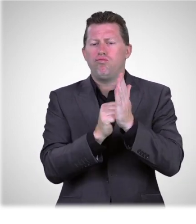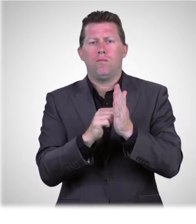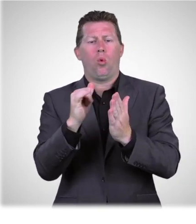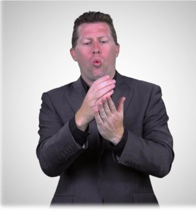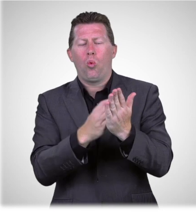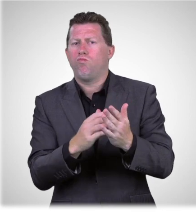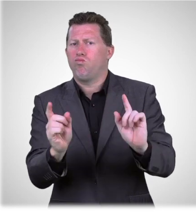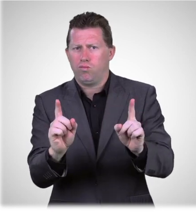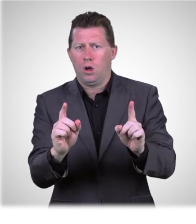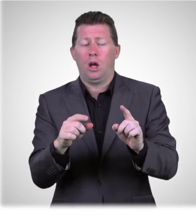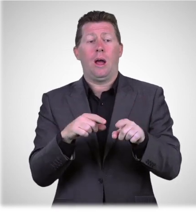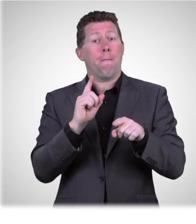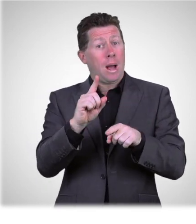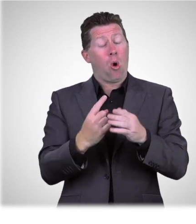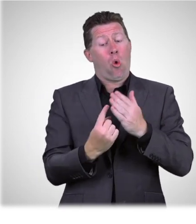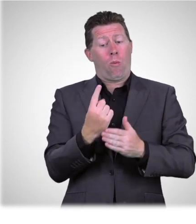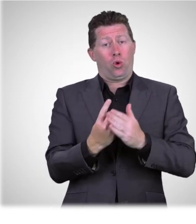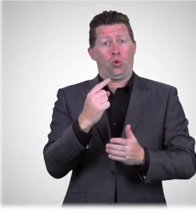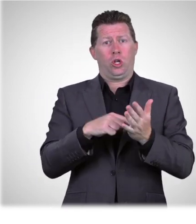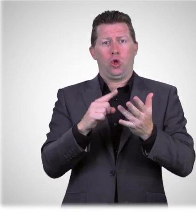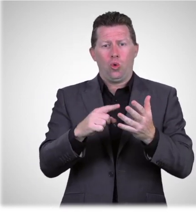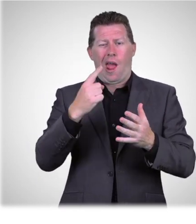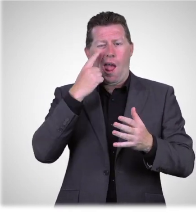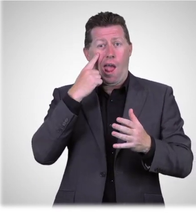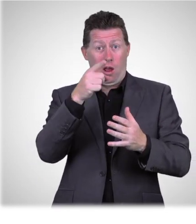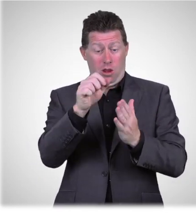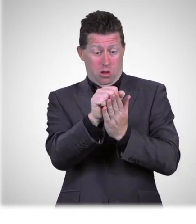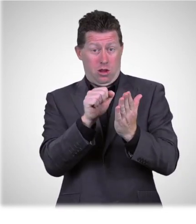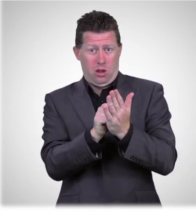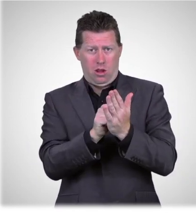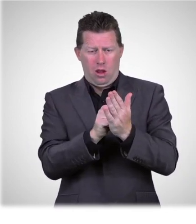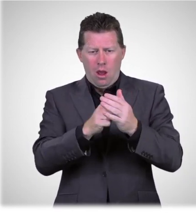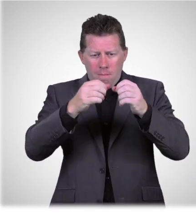However, this is an opportunity for you to break down the unit or course level learning objectives